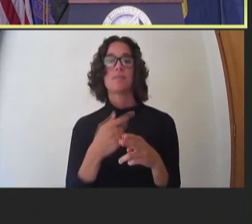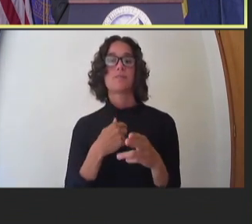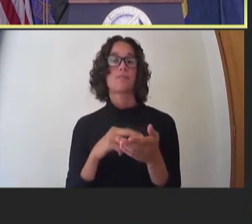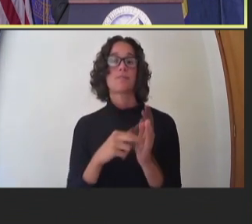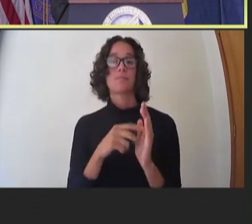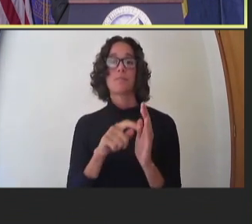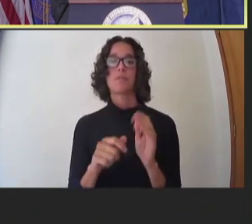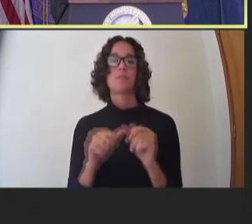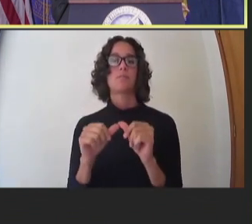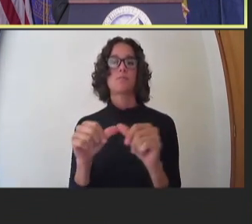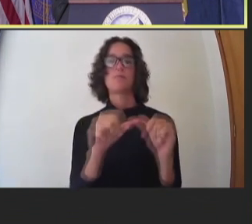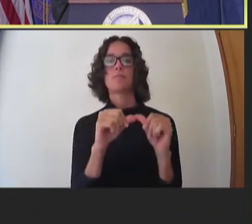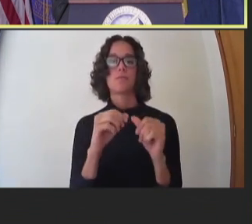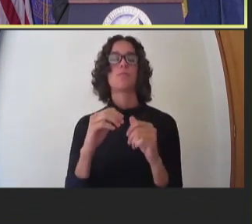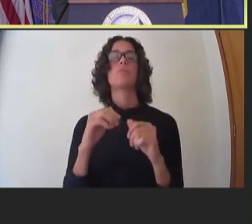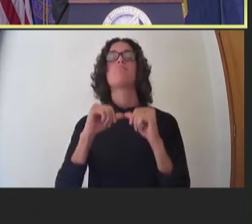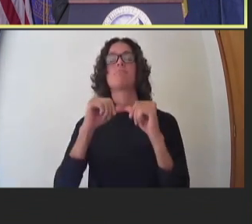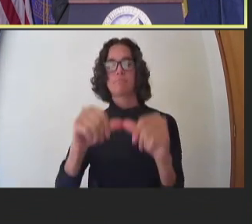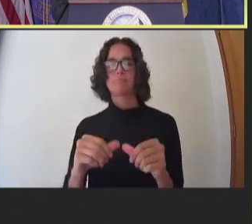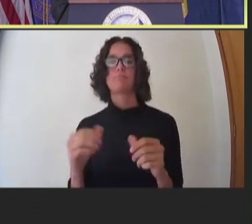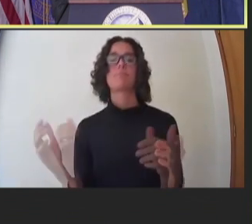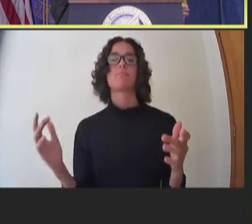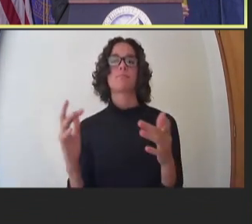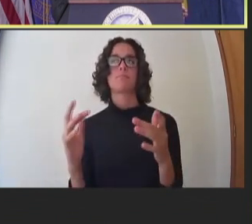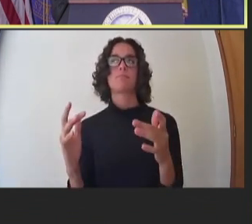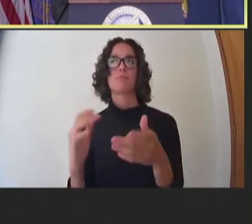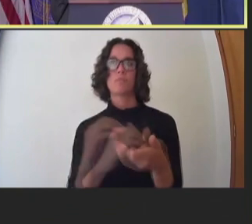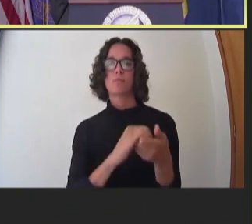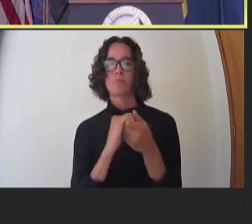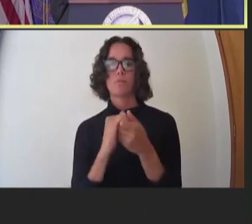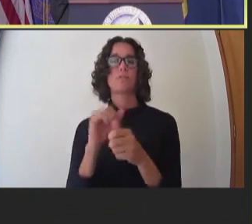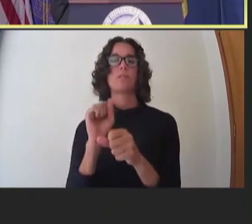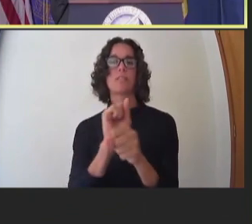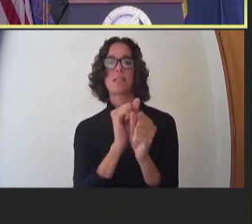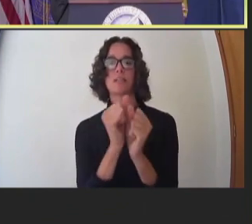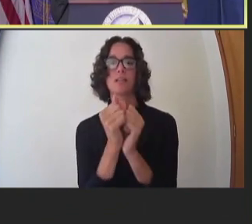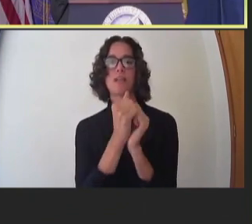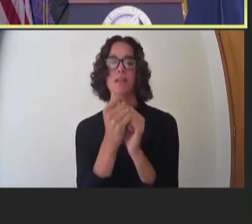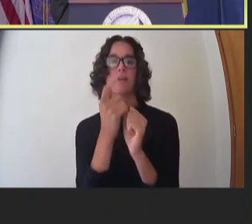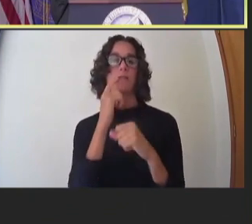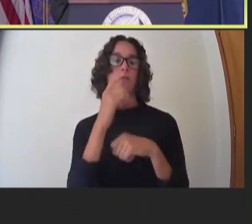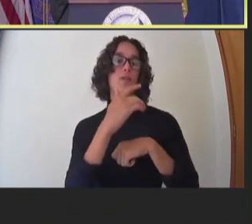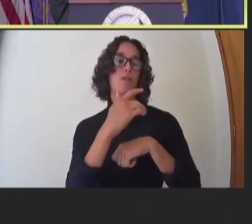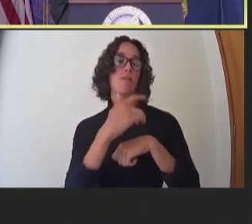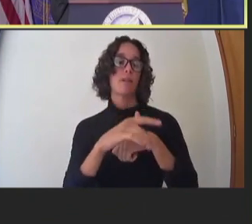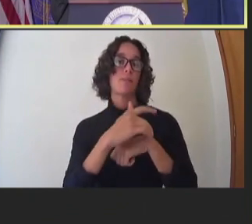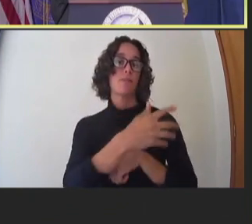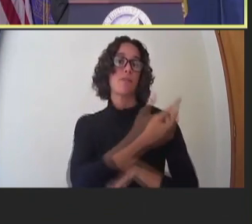neighborhood to assure vaccine access. And that uptake will depend on clear, transparent,